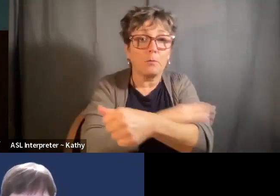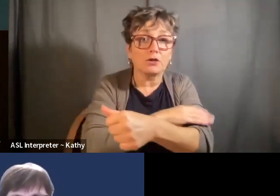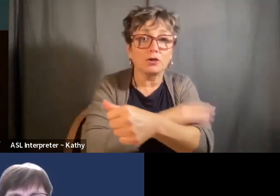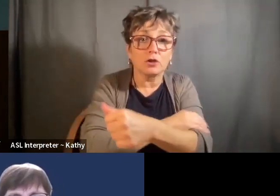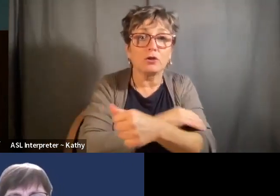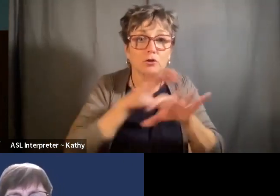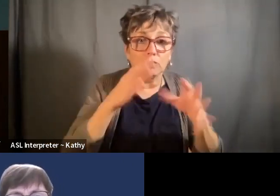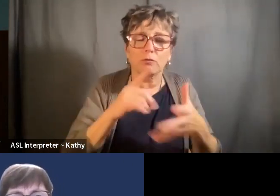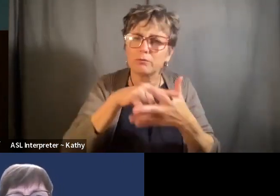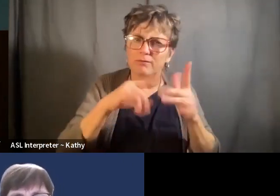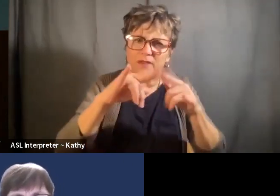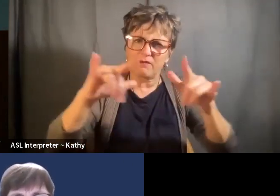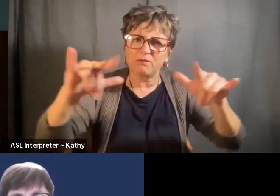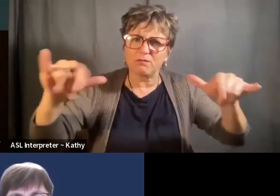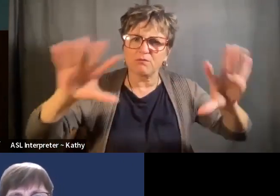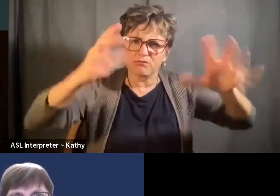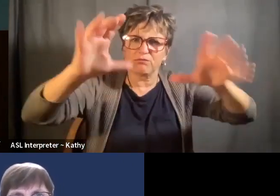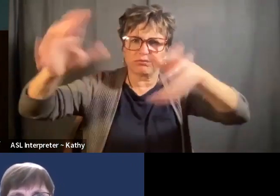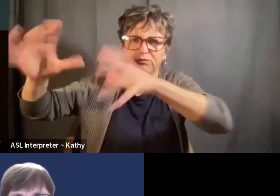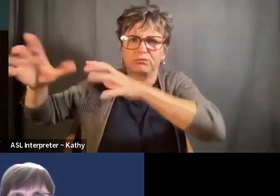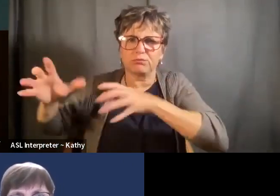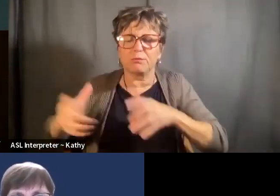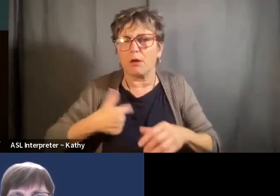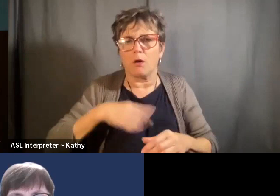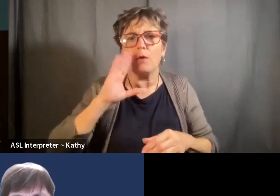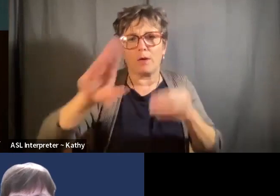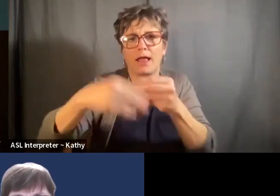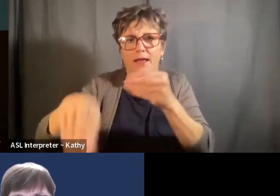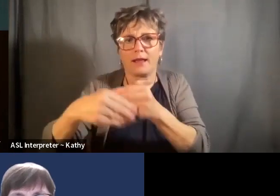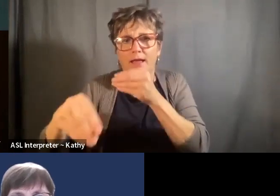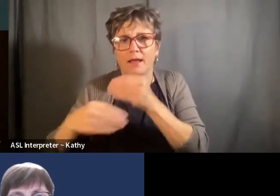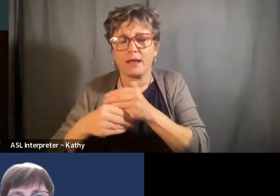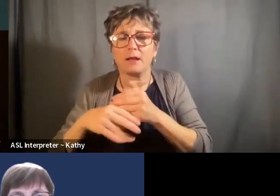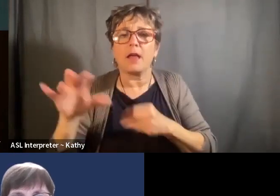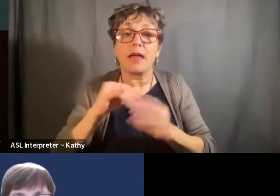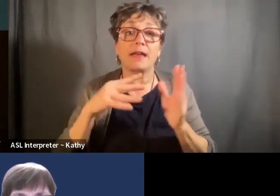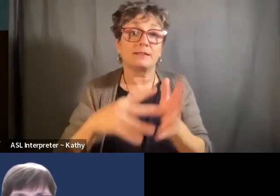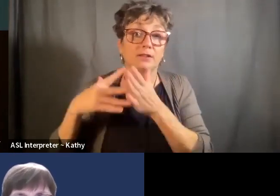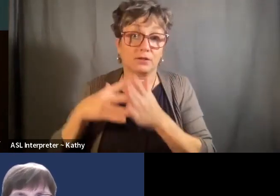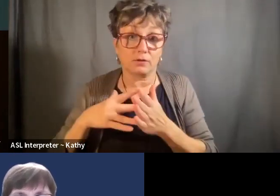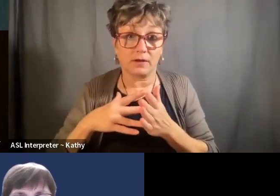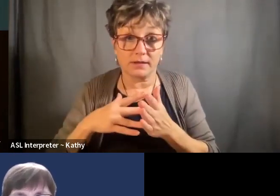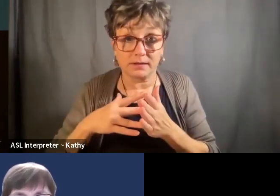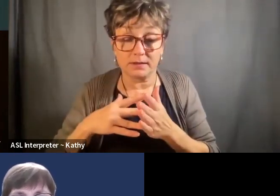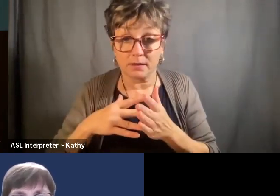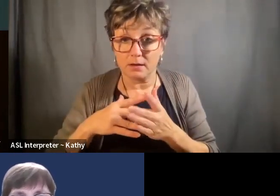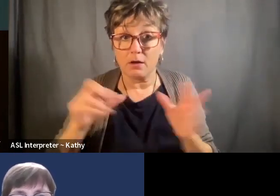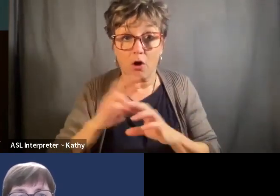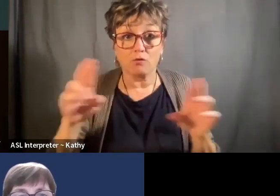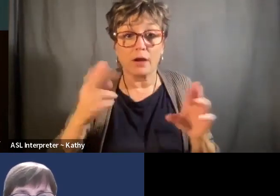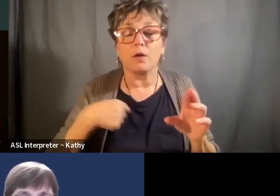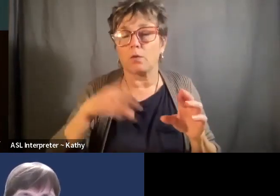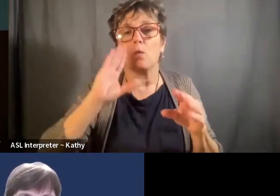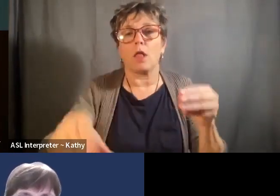As as those best surveys are identified they will be added to dashboards if you answered a